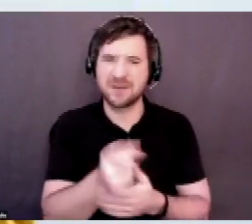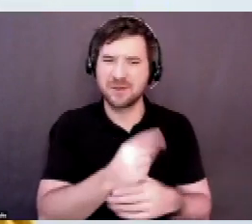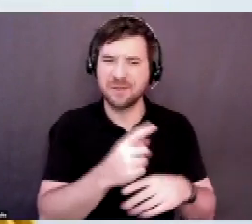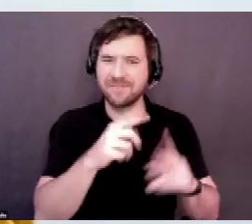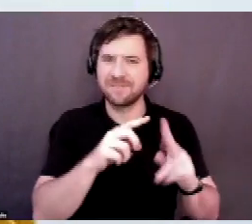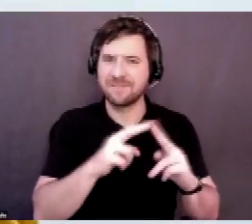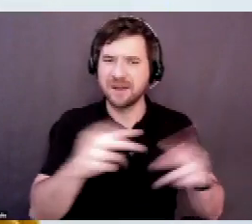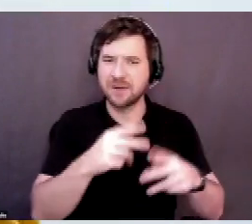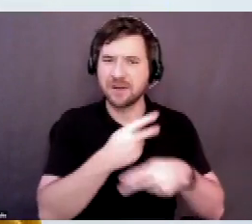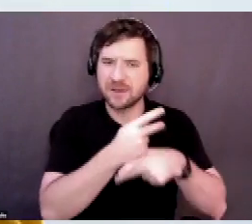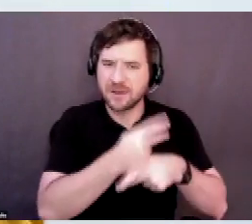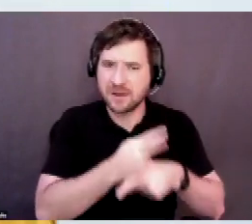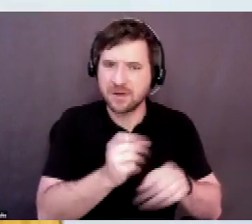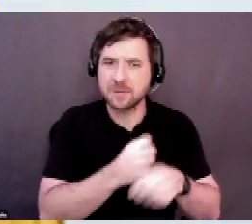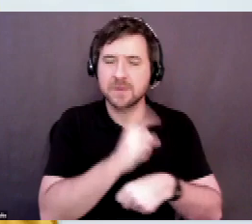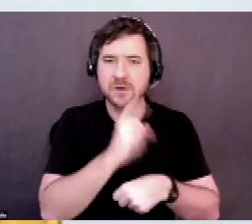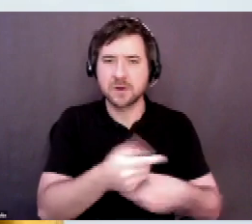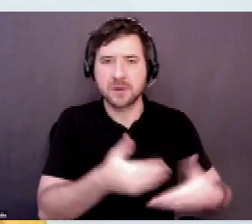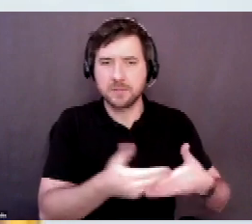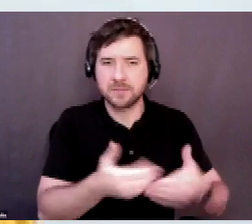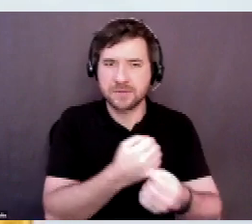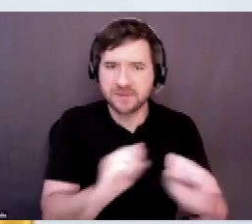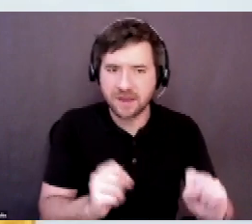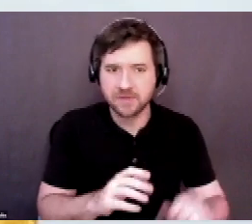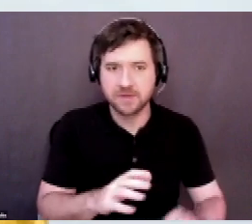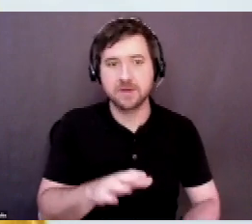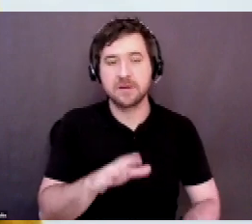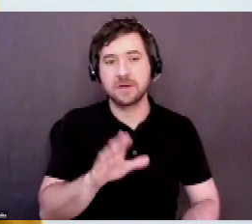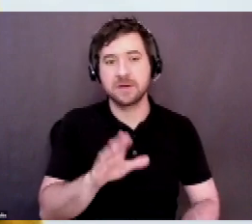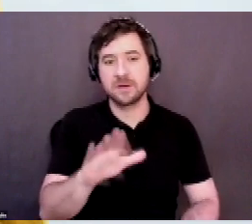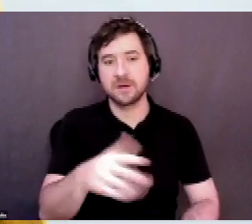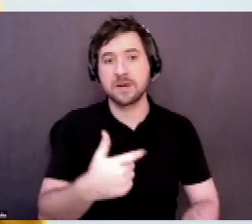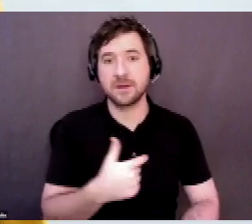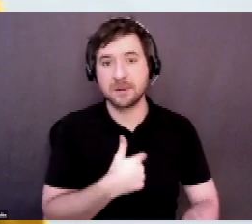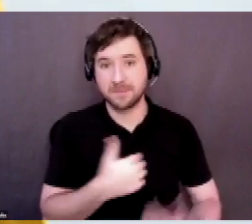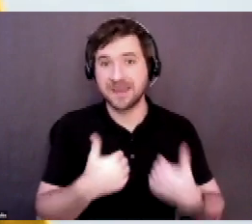I will say I had a carriage in the house that I bought so